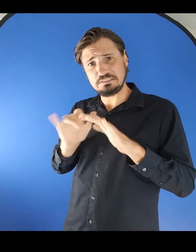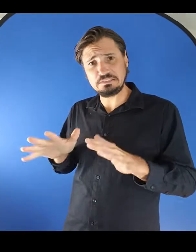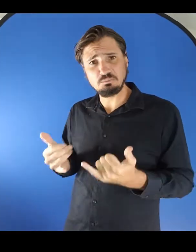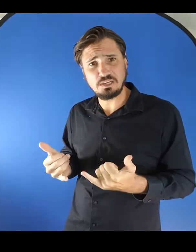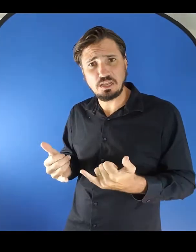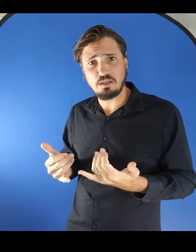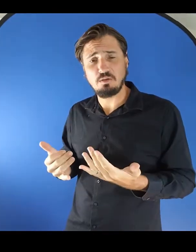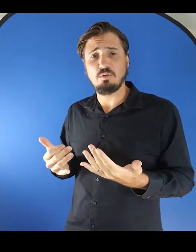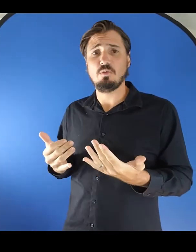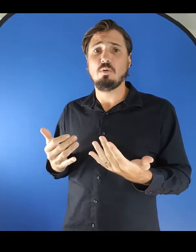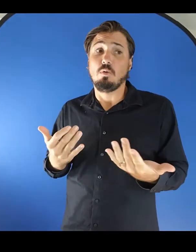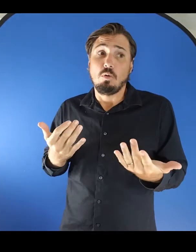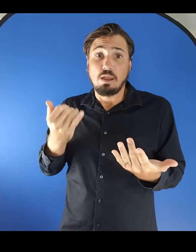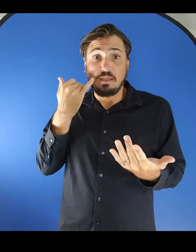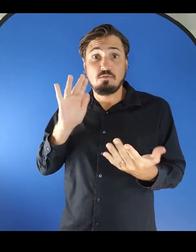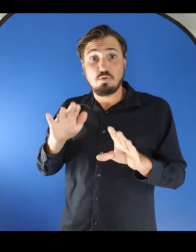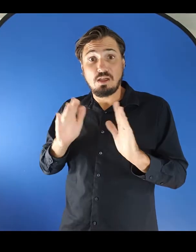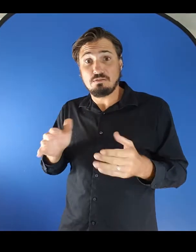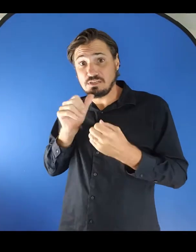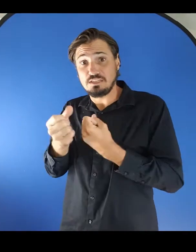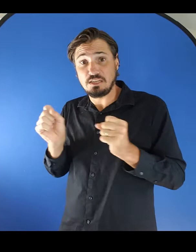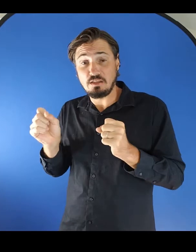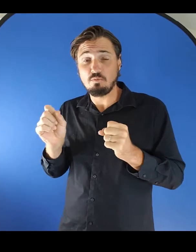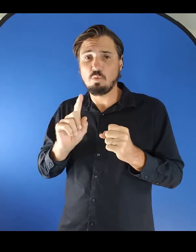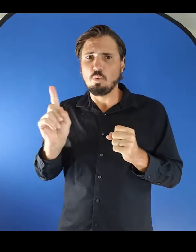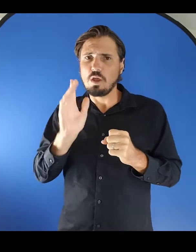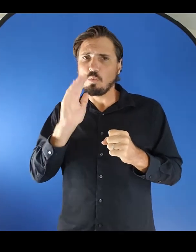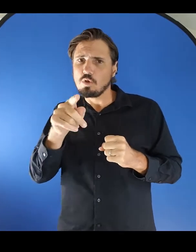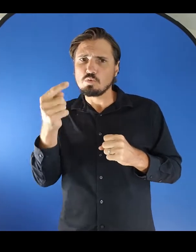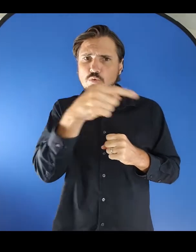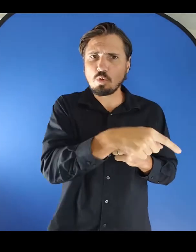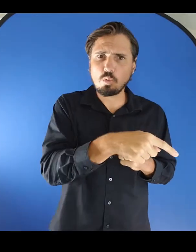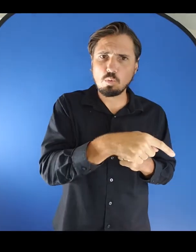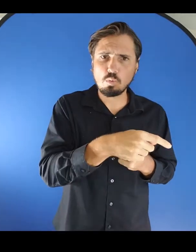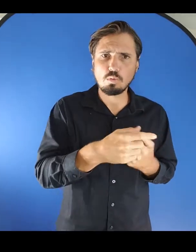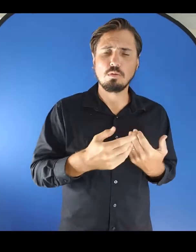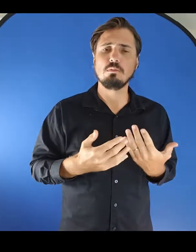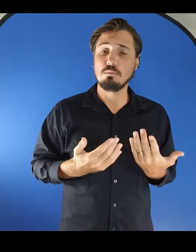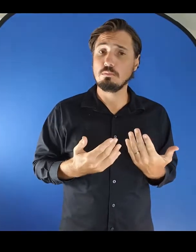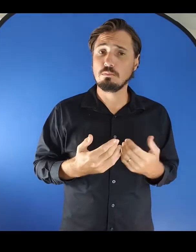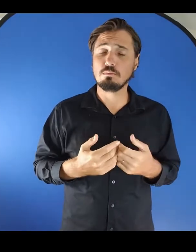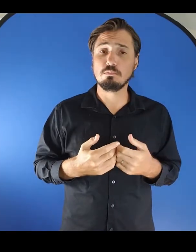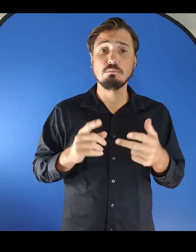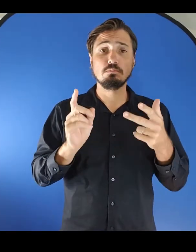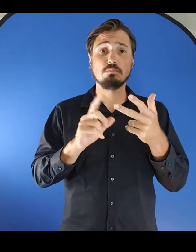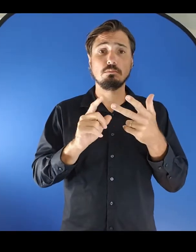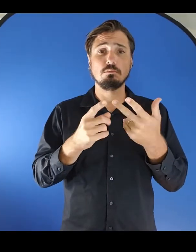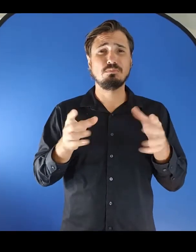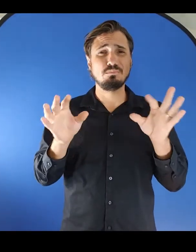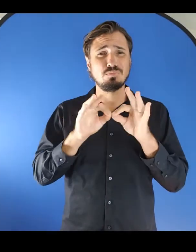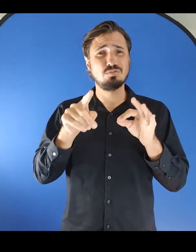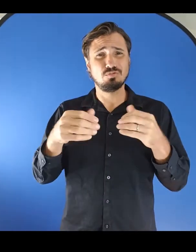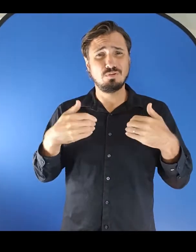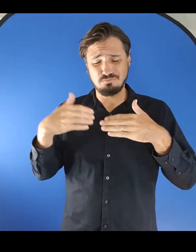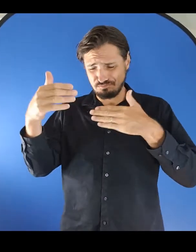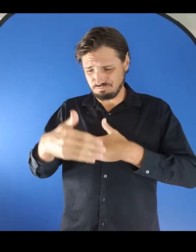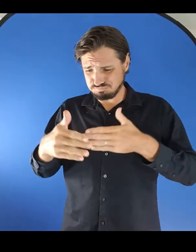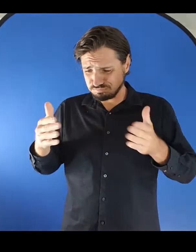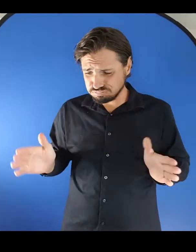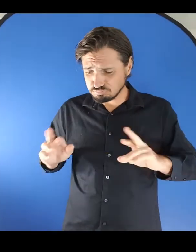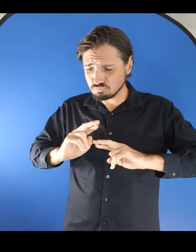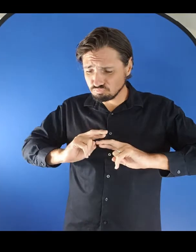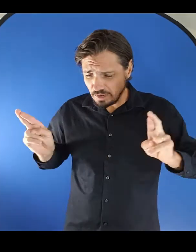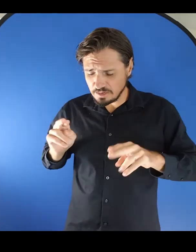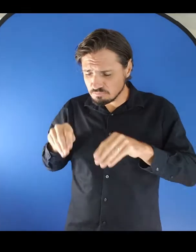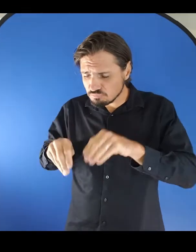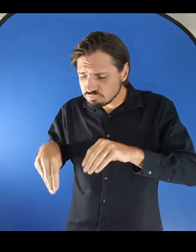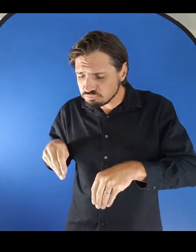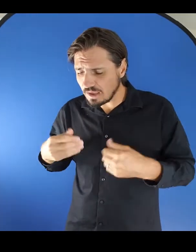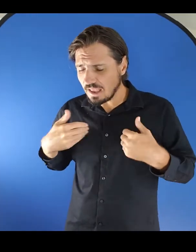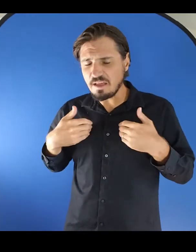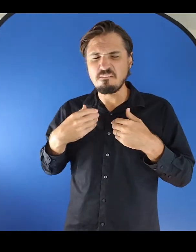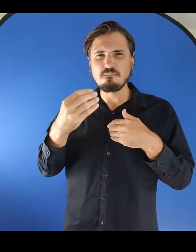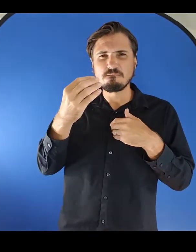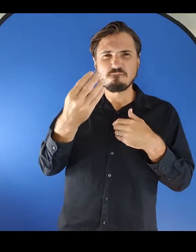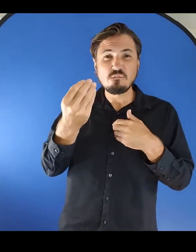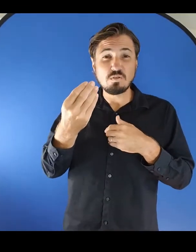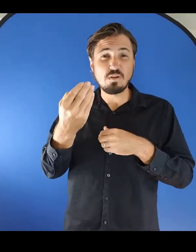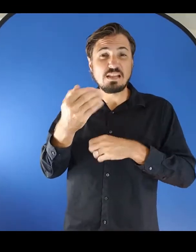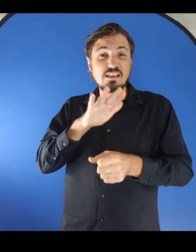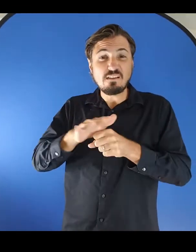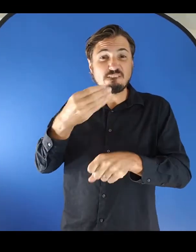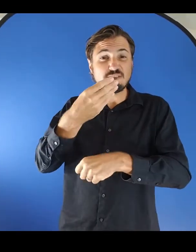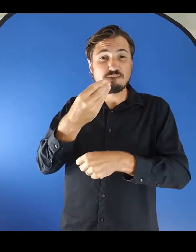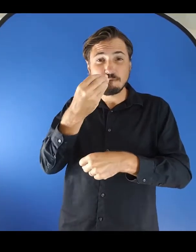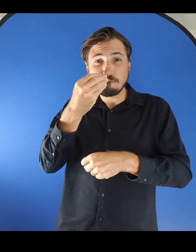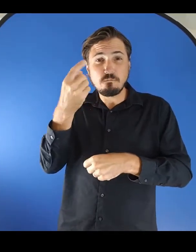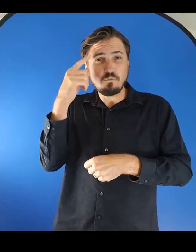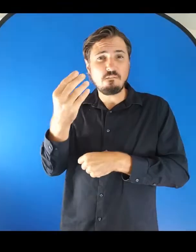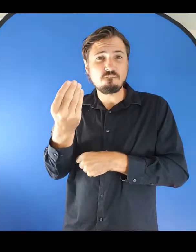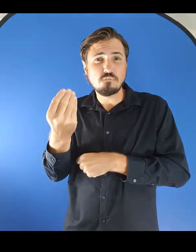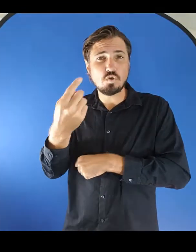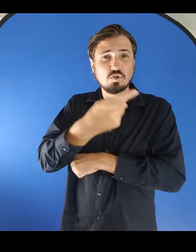3) Finally, as Mayor has already mentioned, have your kits. Your emergency supply kit, ideally with a supply 14-day supply of food, water, and other essentials.